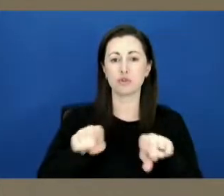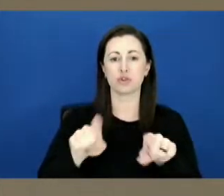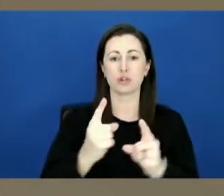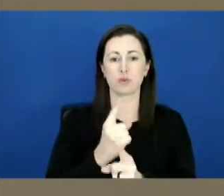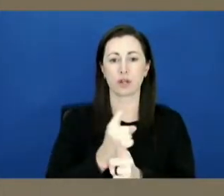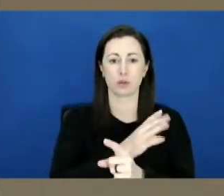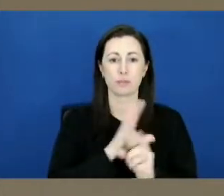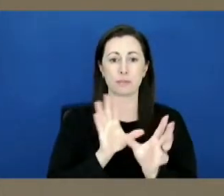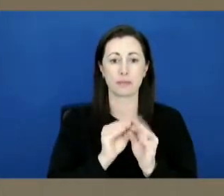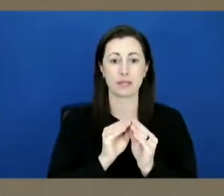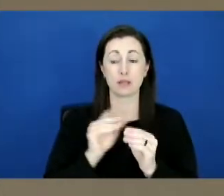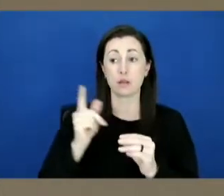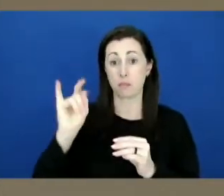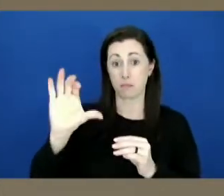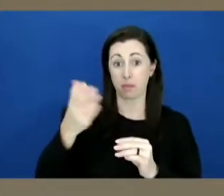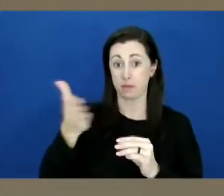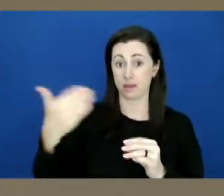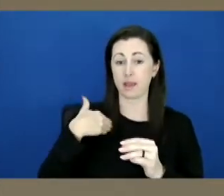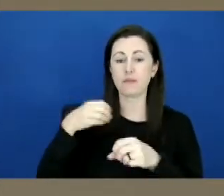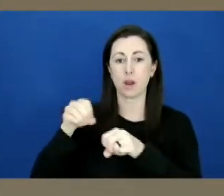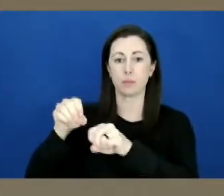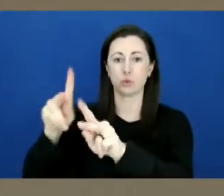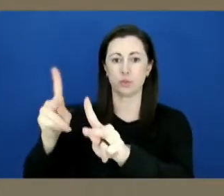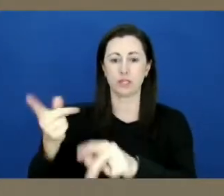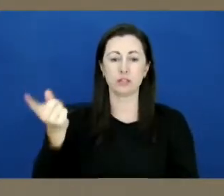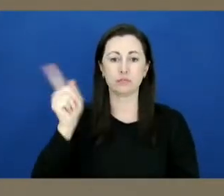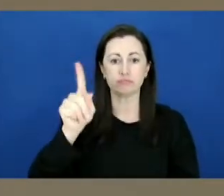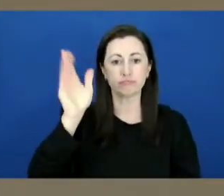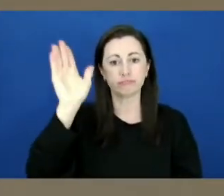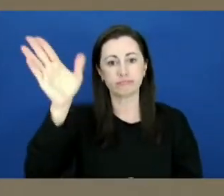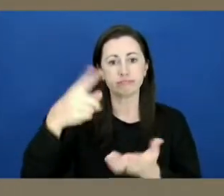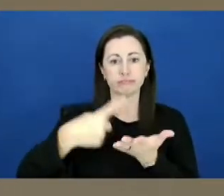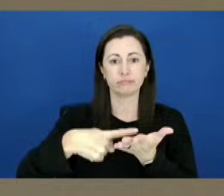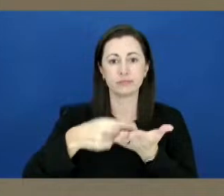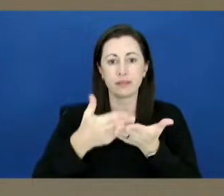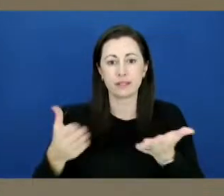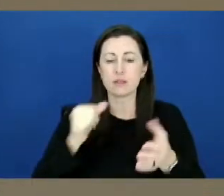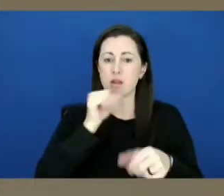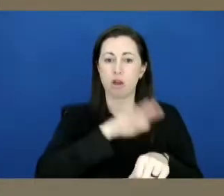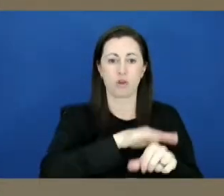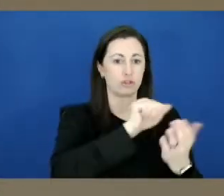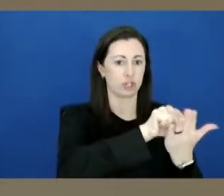PUBLIC APPEARANCE IS THE PERIOD DURING THE BOARD'S REGULAR MEETING THAT MEMBERS OF THE